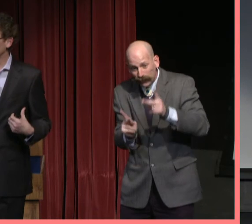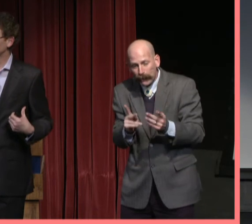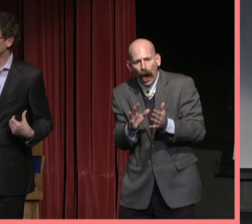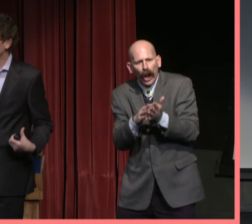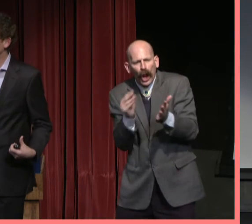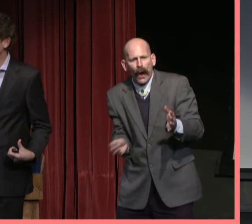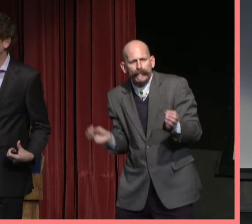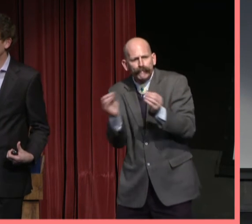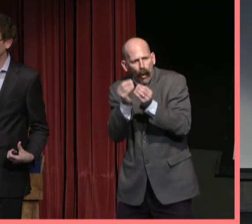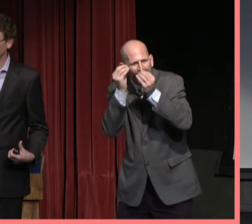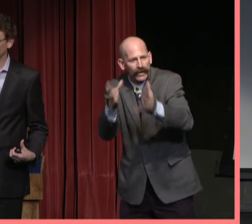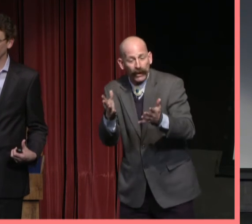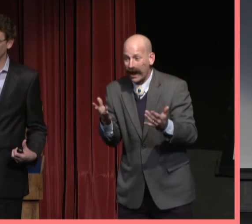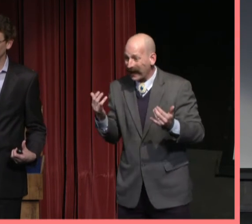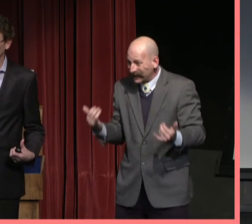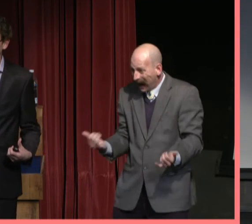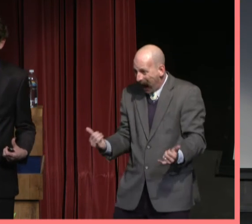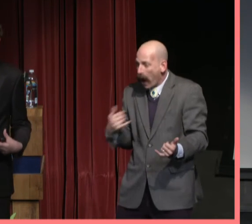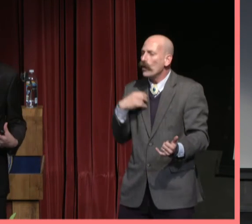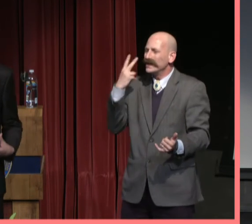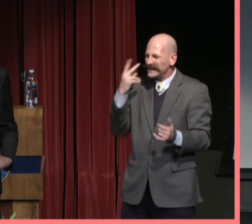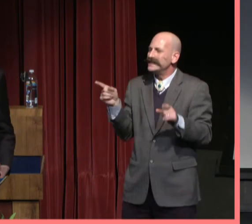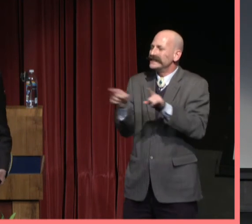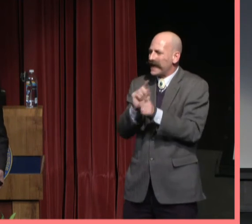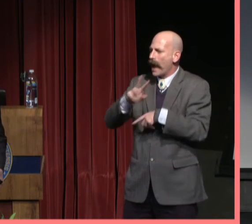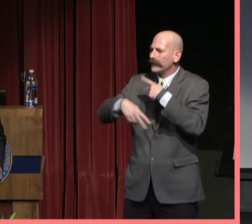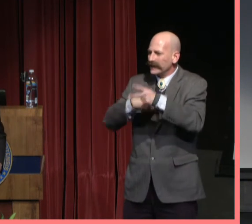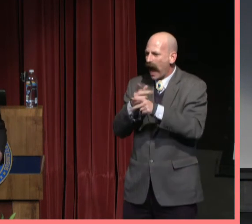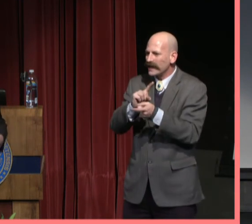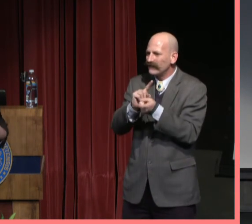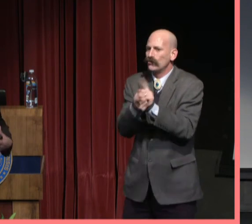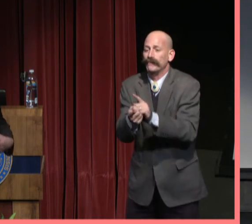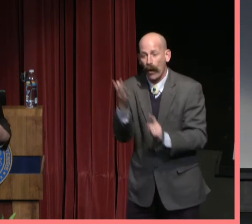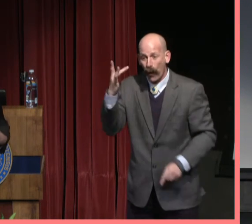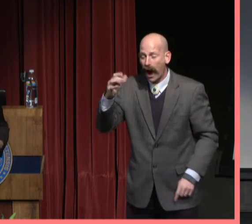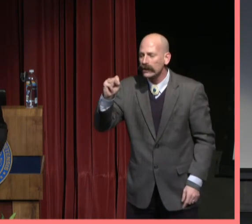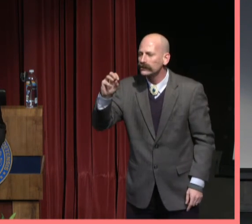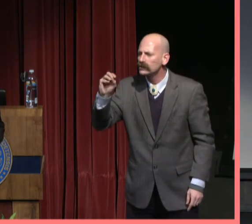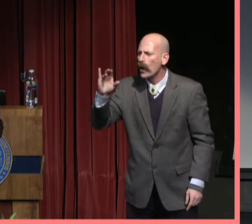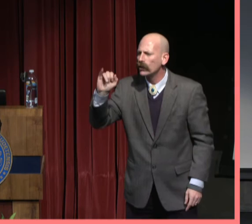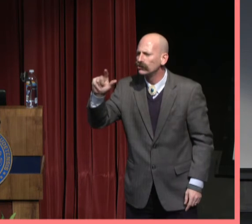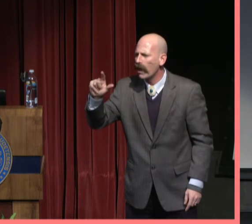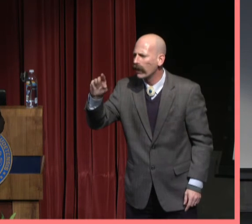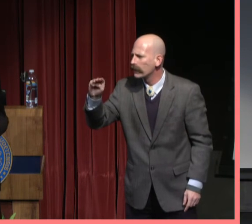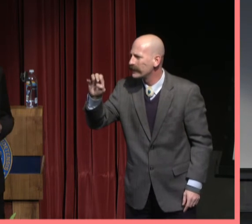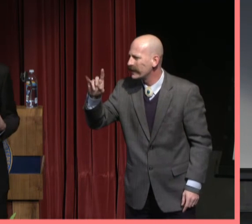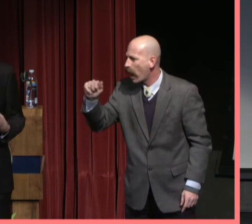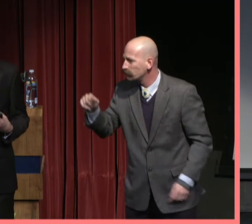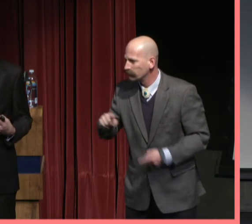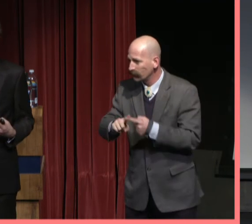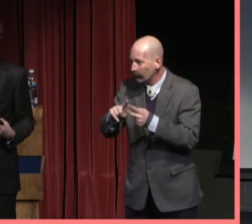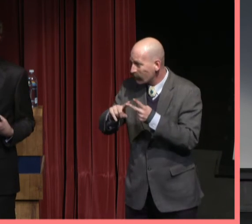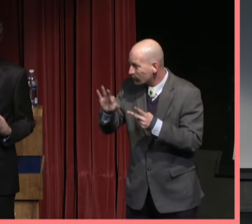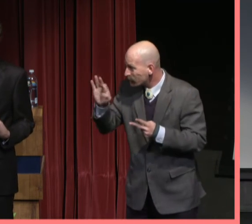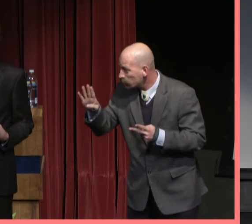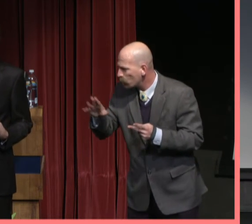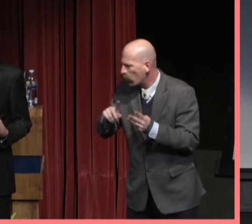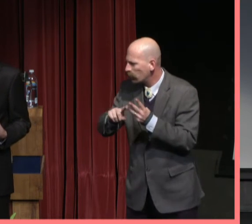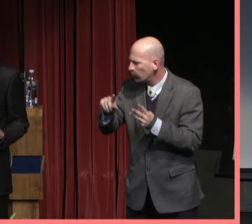We're having the same transformation in today's world with social media, with Facebook and Twitter. Information is at our fingertips in a way